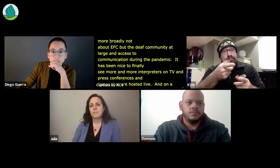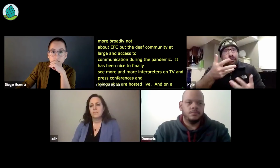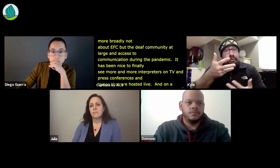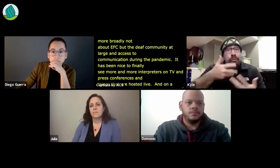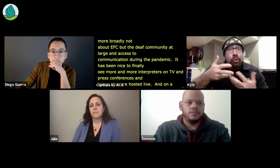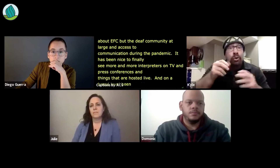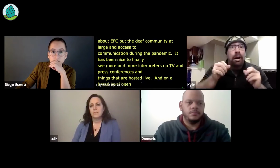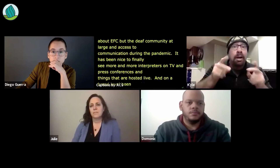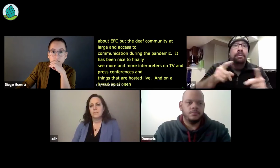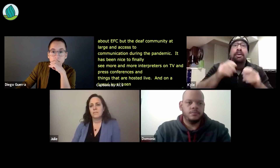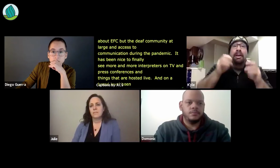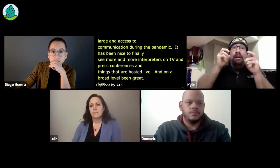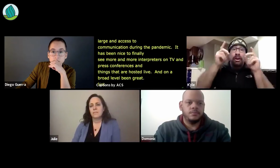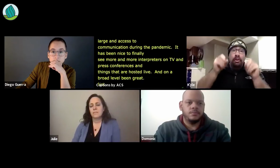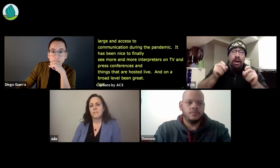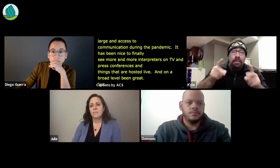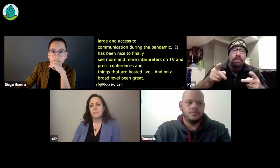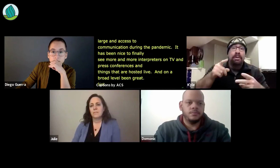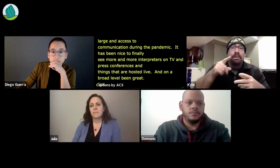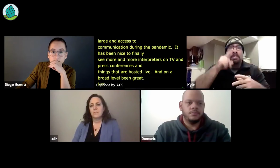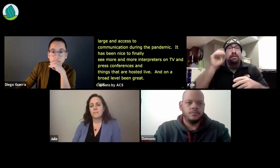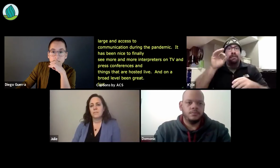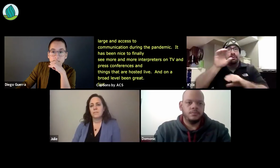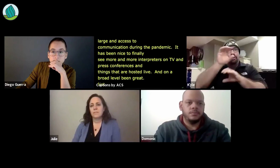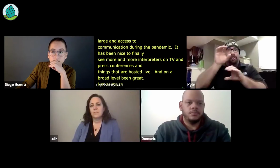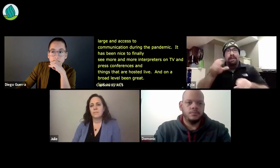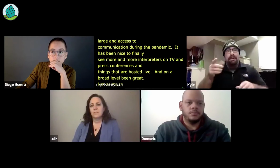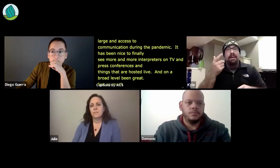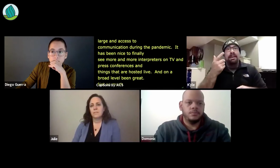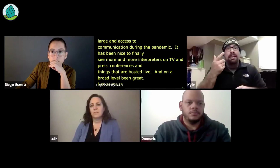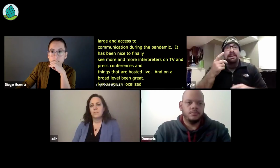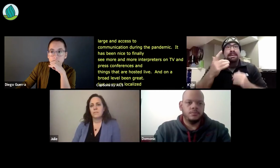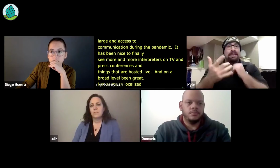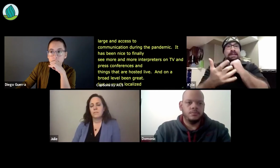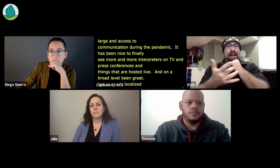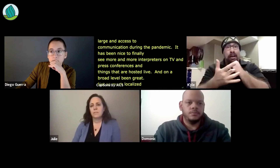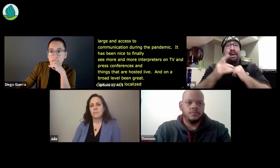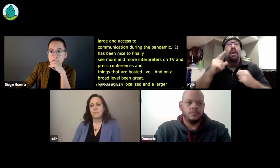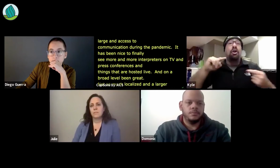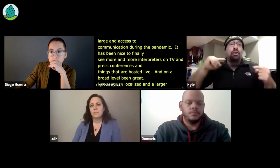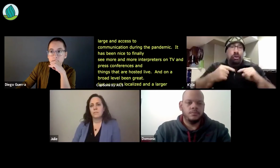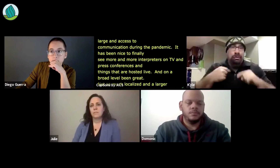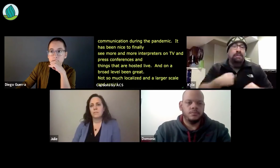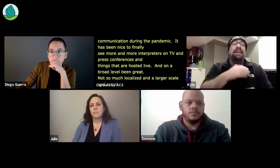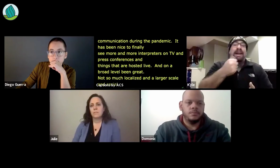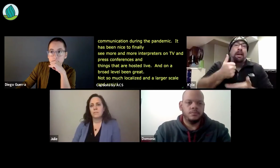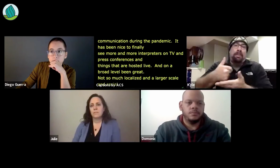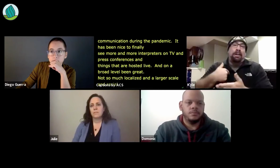and educational opportunities because of the commuters. It's a double-edged sword.